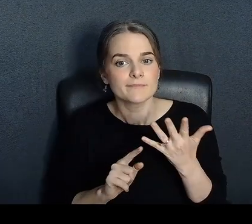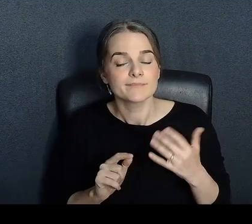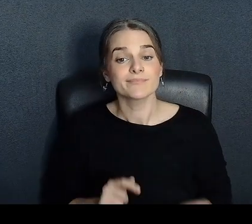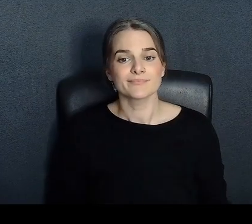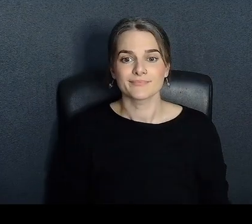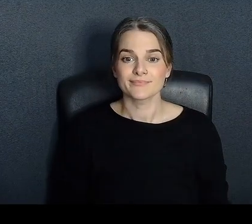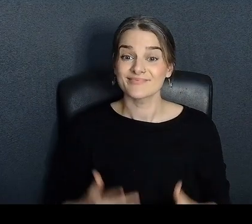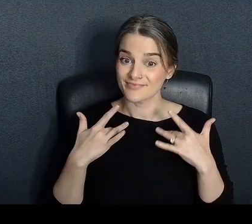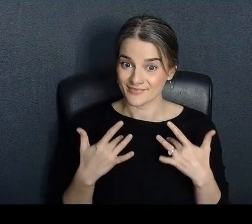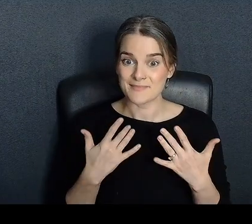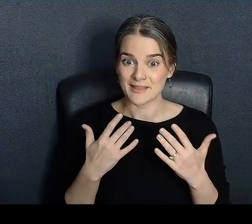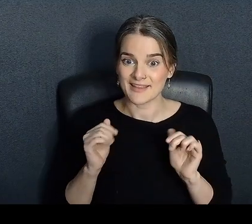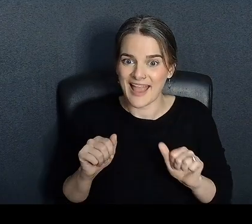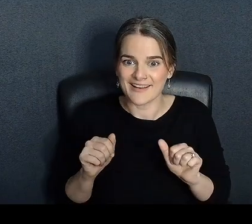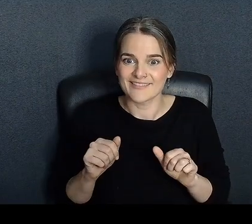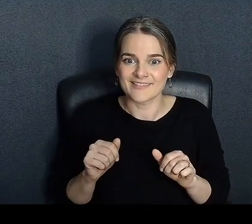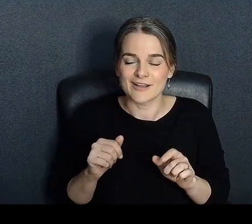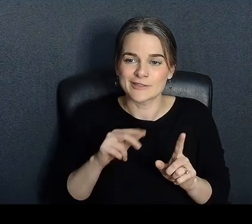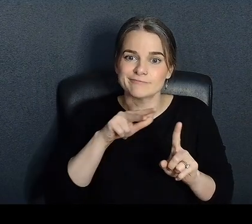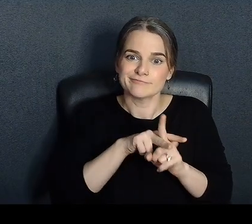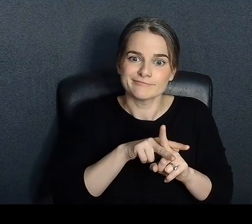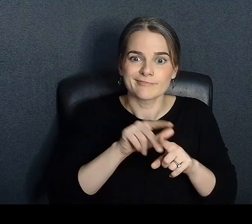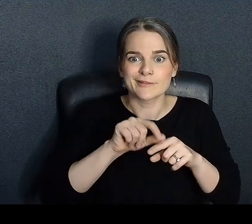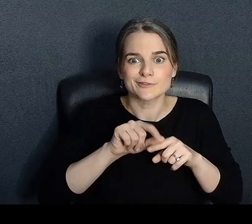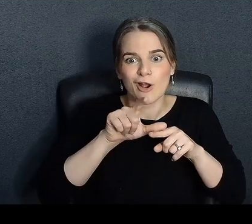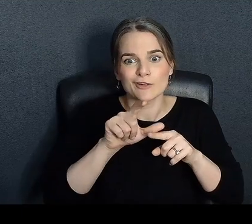And they're pretty neat pieces of equipment.